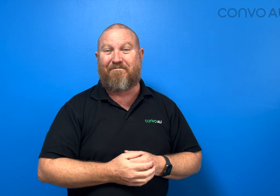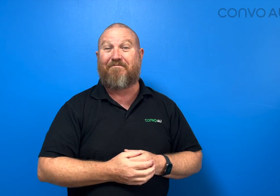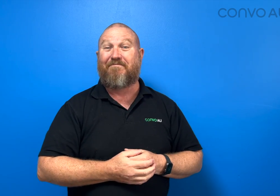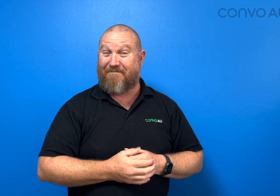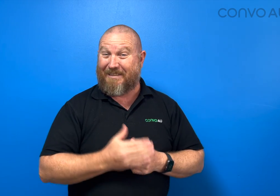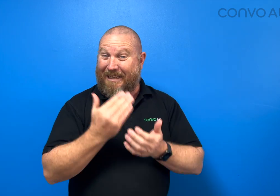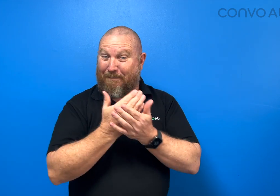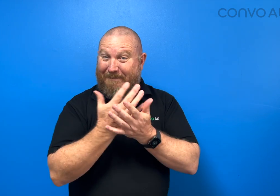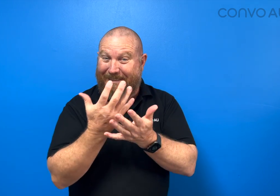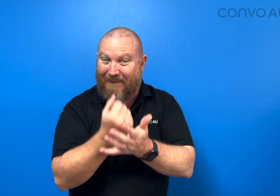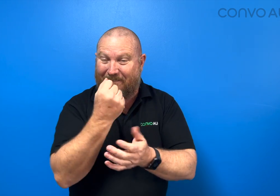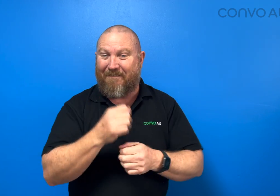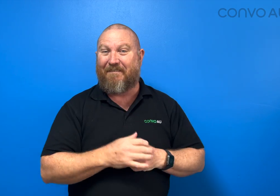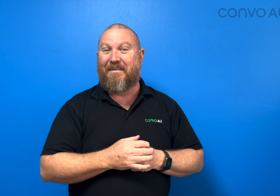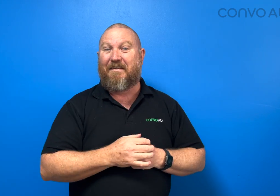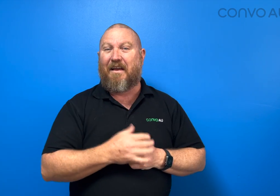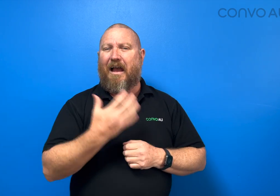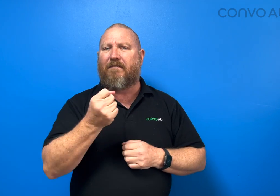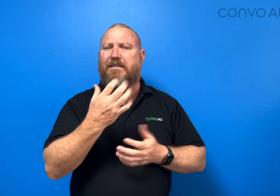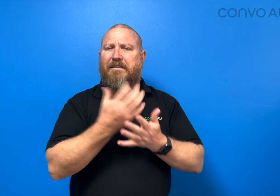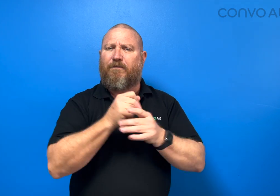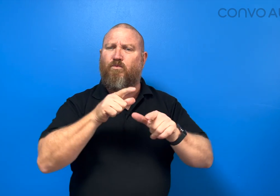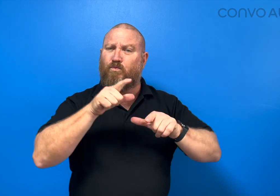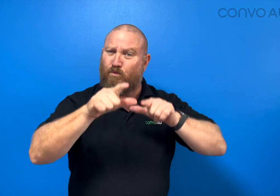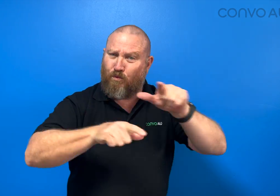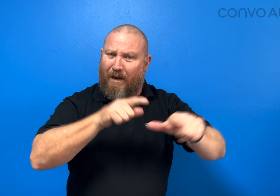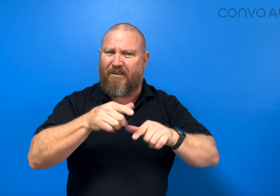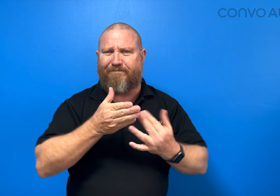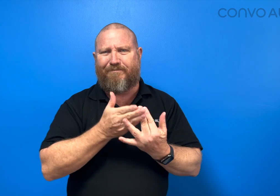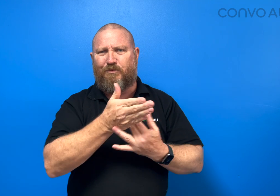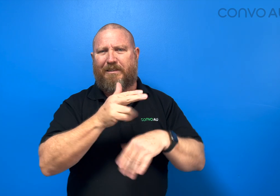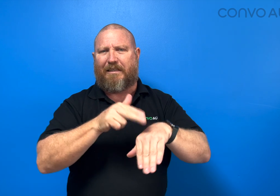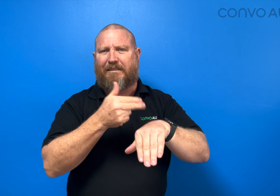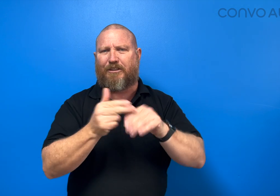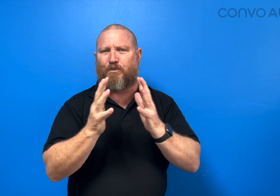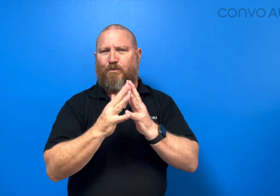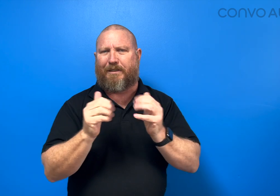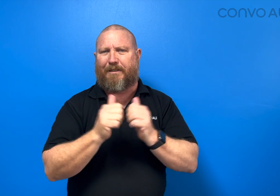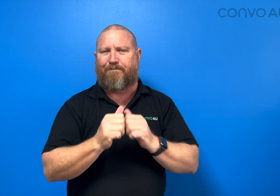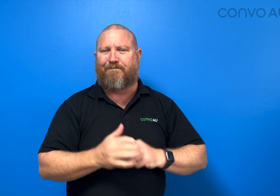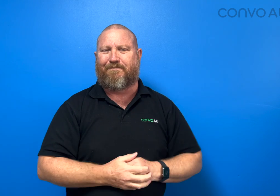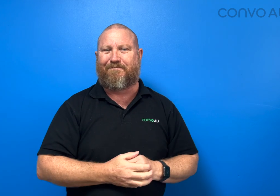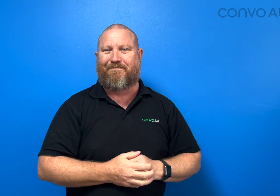Keep safe and safe travels during this public holiday.